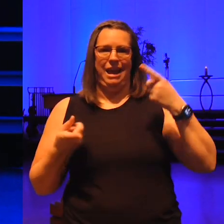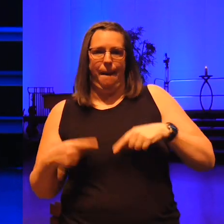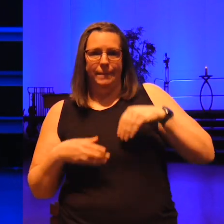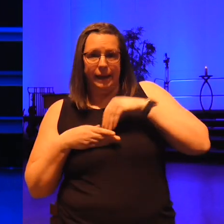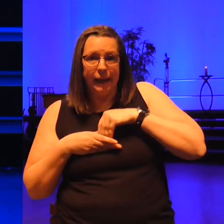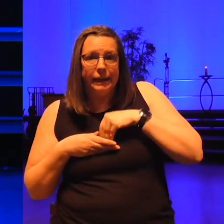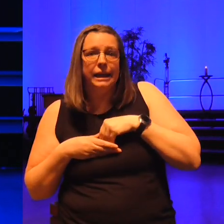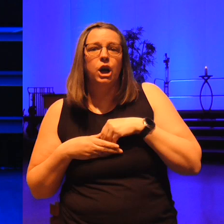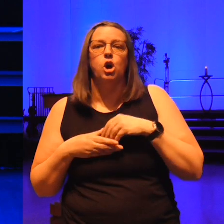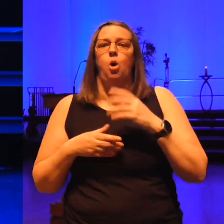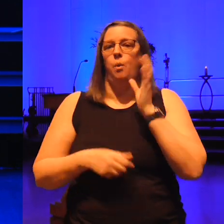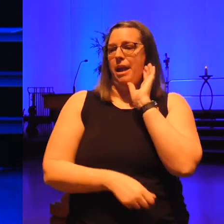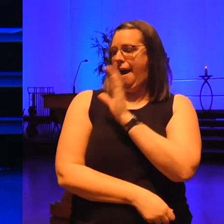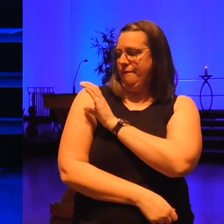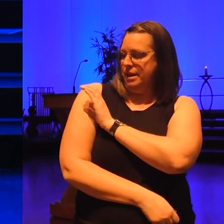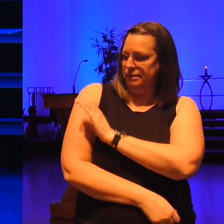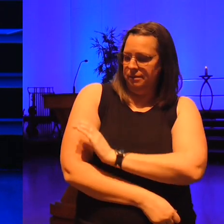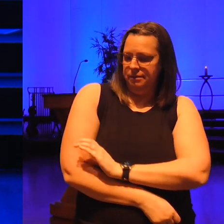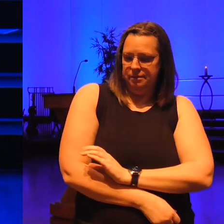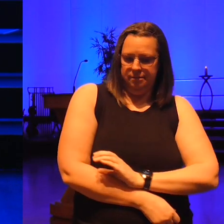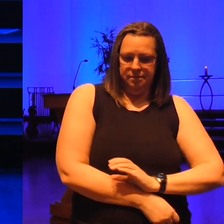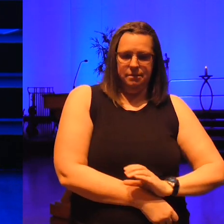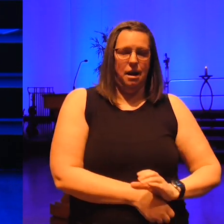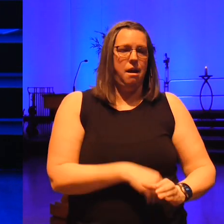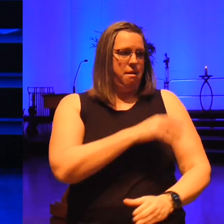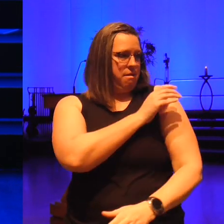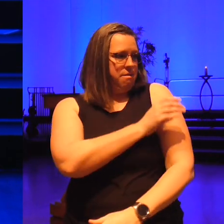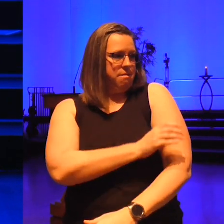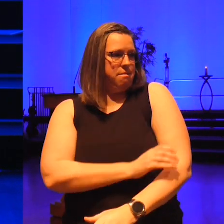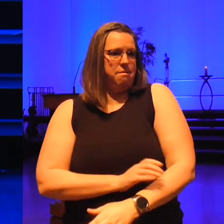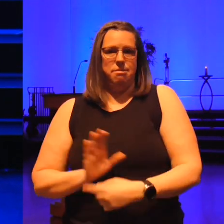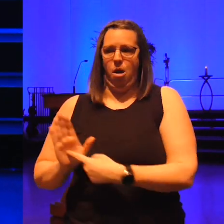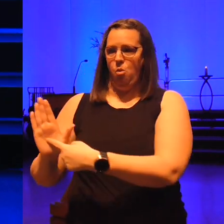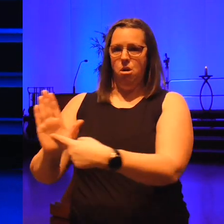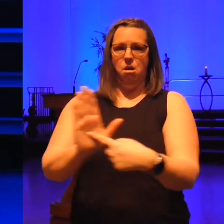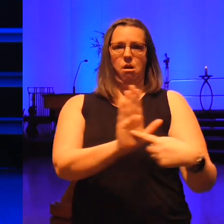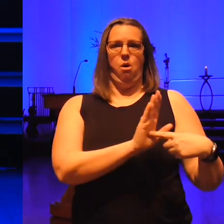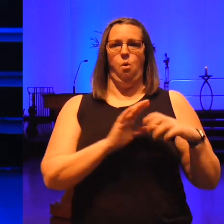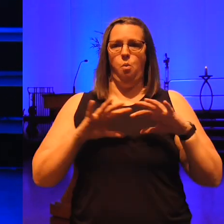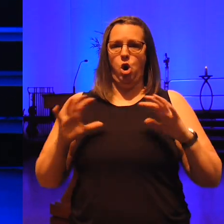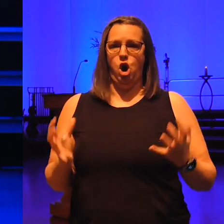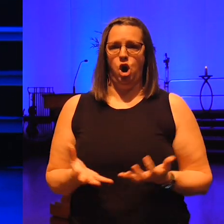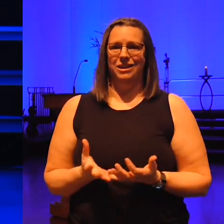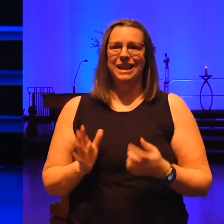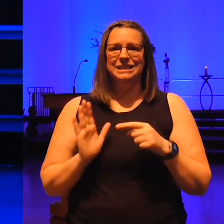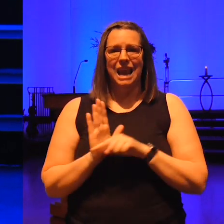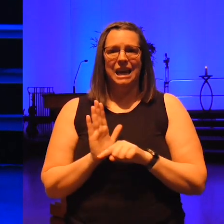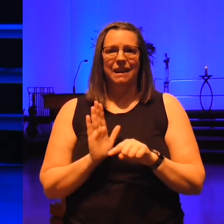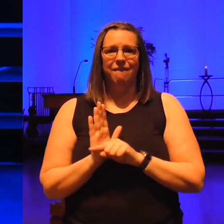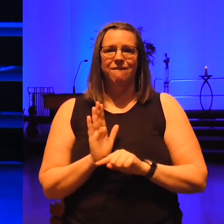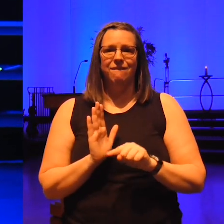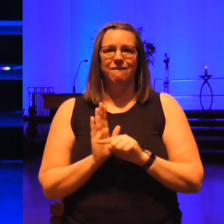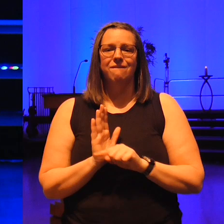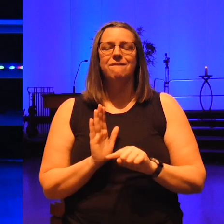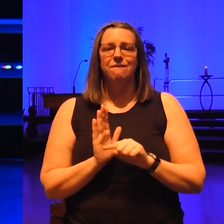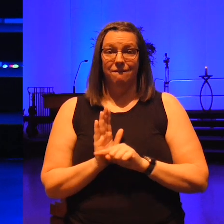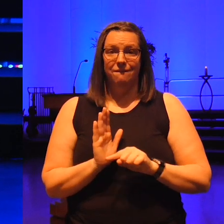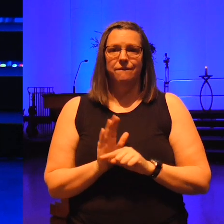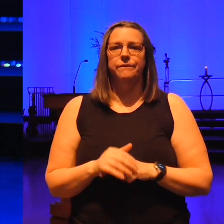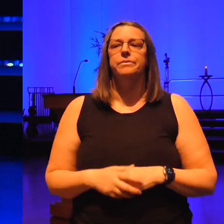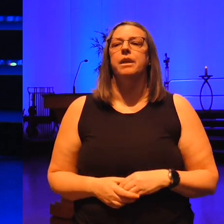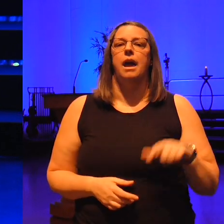a suffocating rubber clown suit of negativity Lyn shares speaking of spiritual practice he